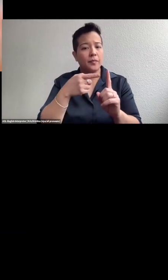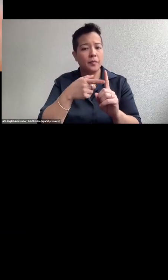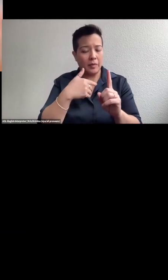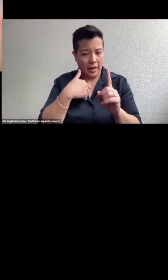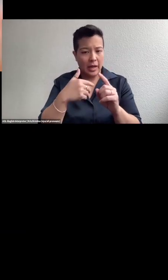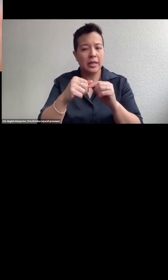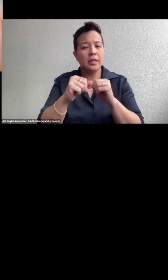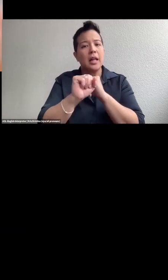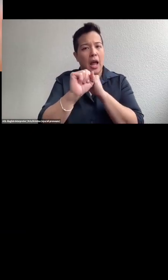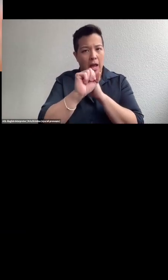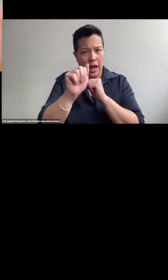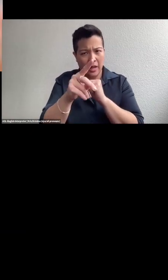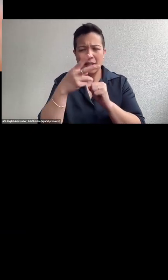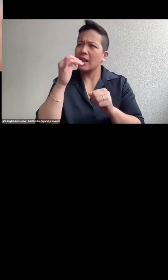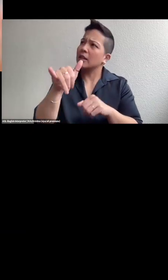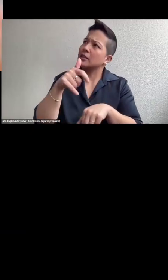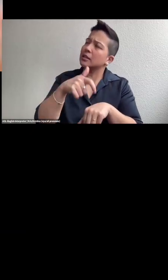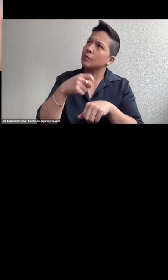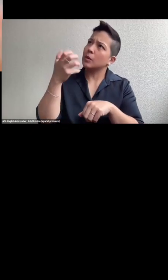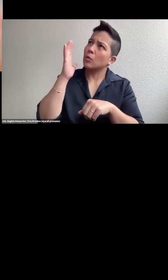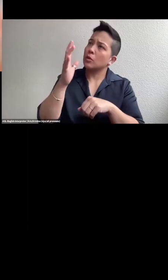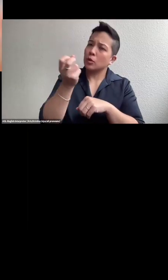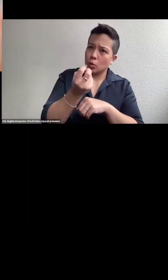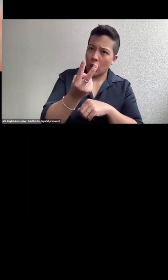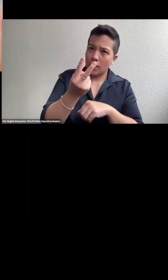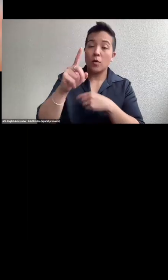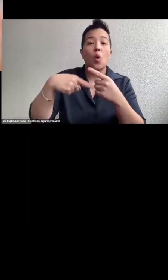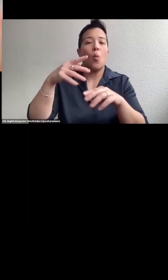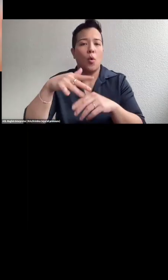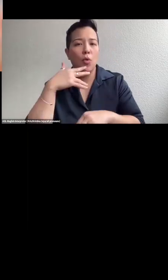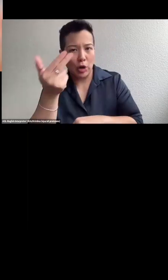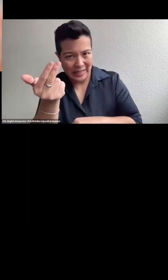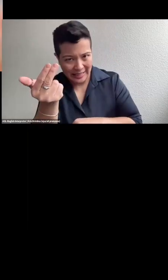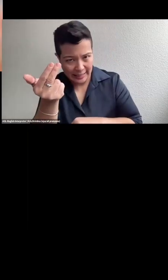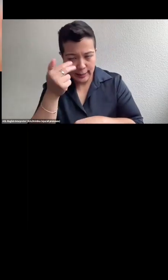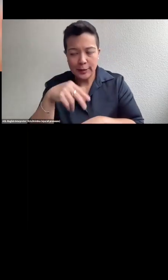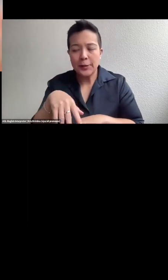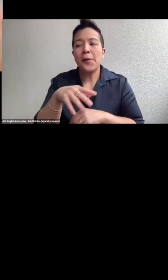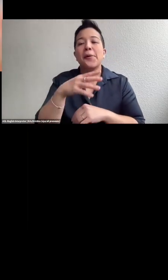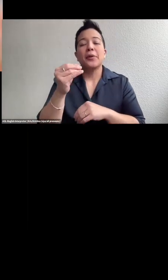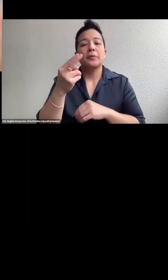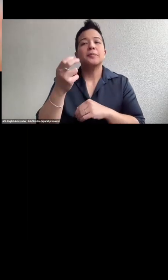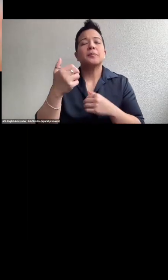he was 12 going on 13 and he had a video